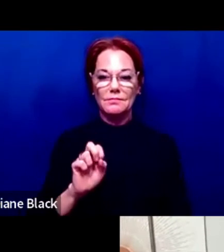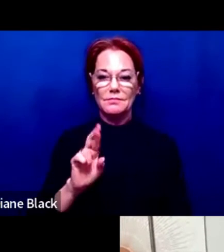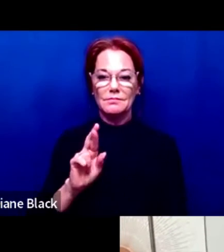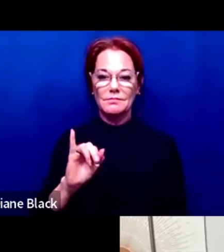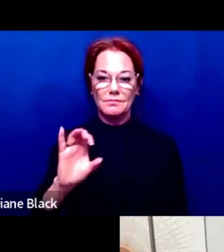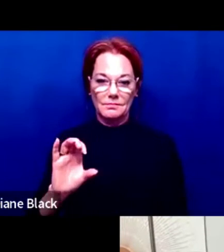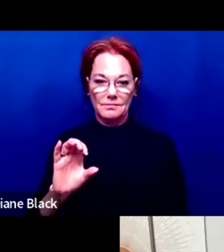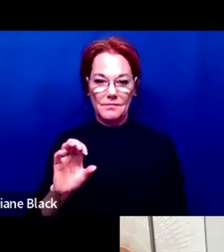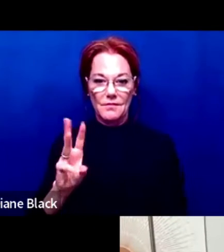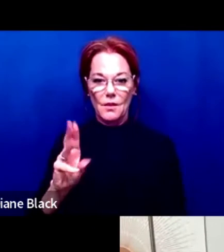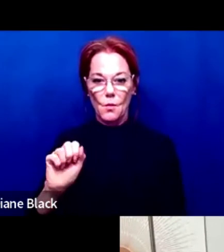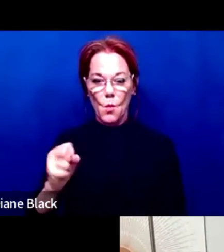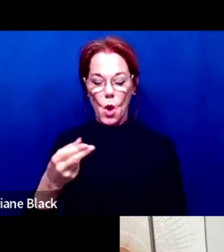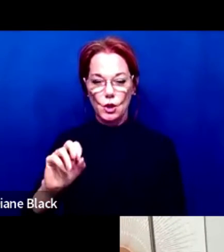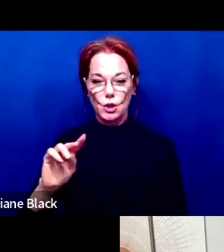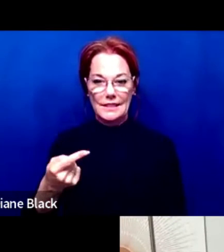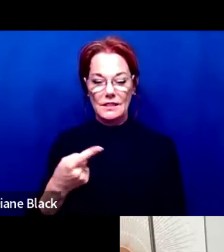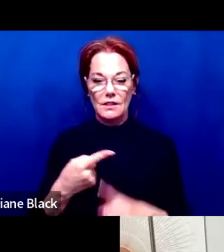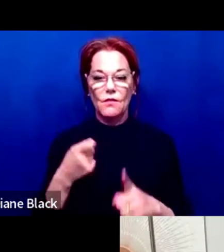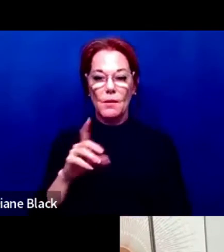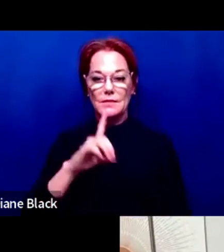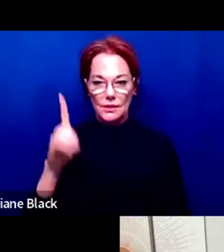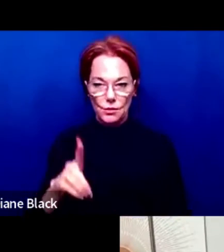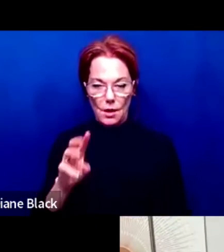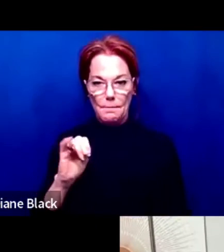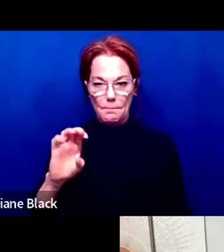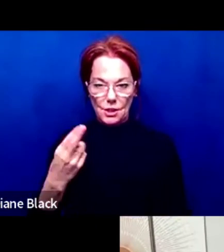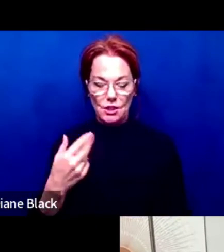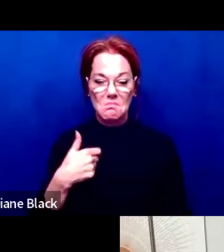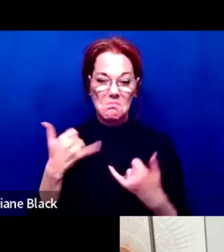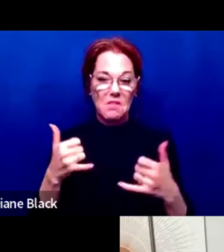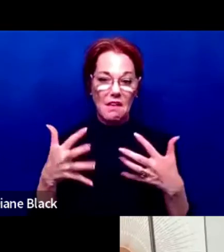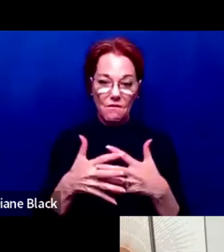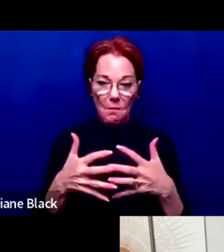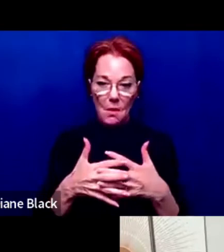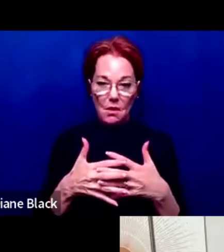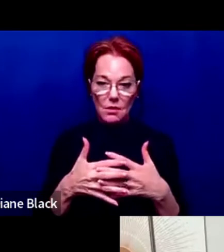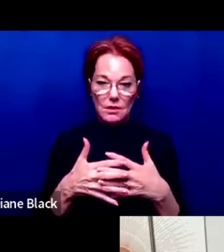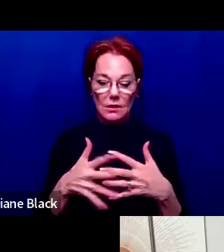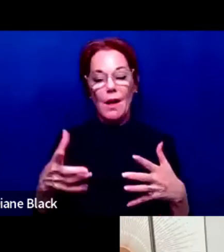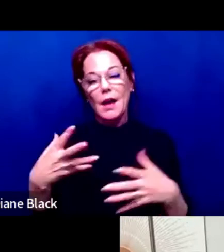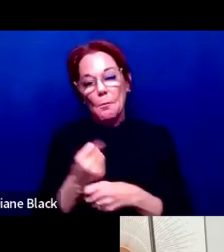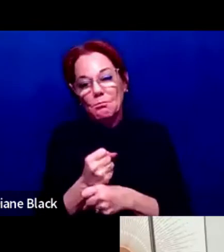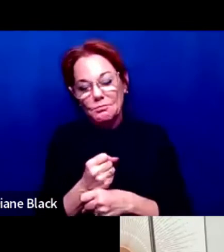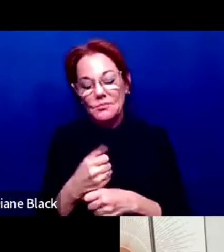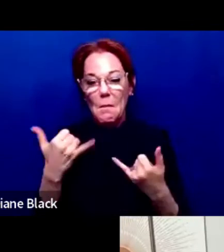Detroit, Michigan, playing football since I give you a short version, playing football since may be six years old,